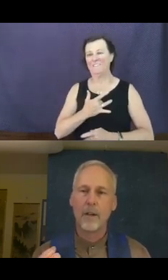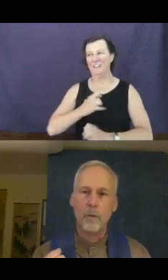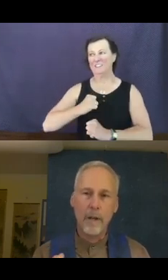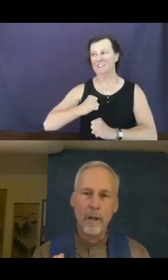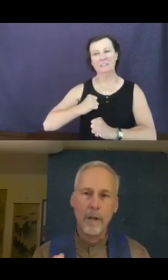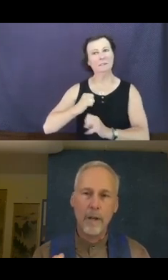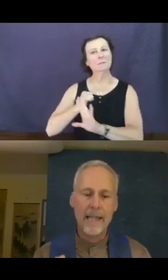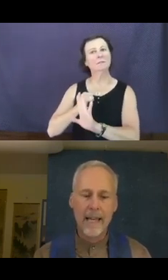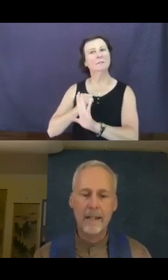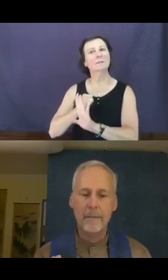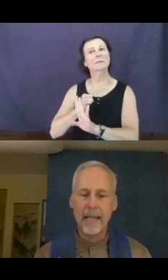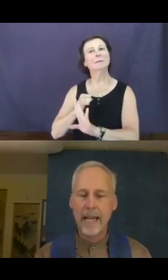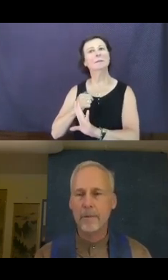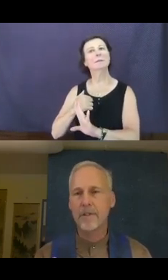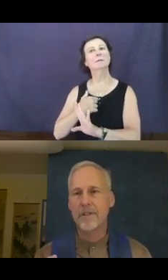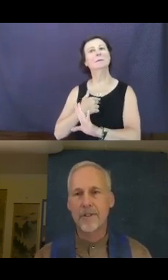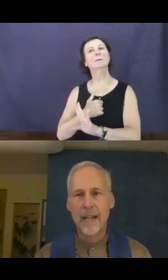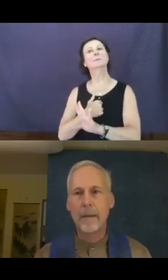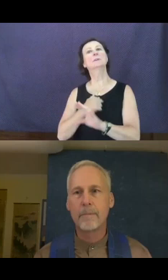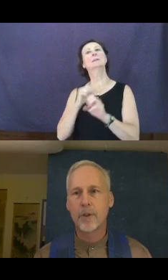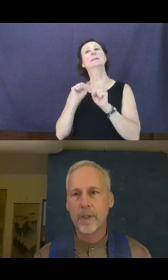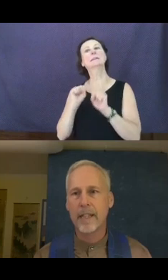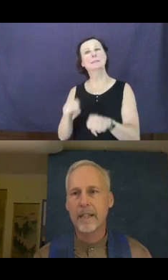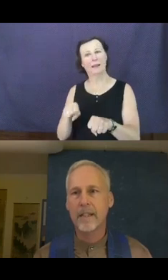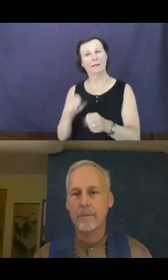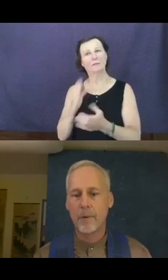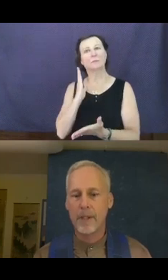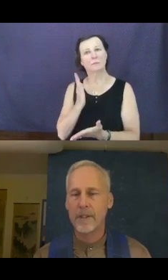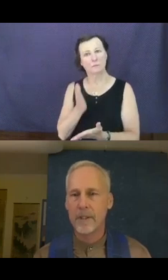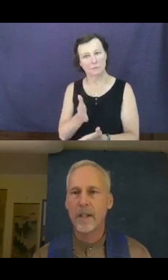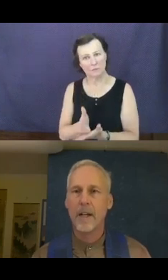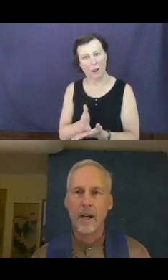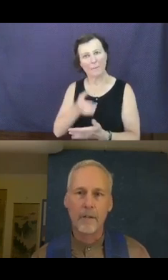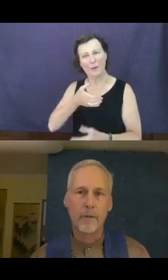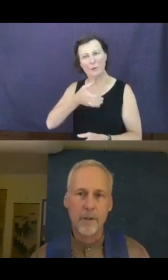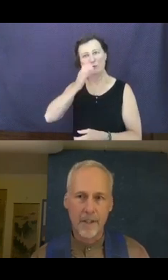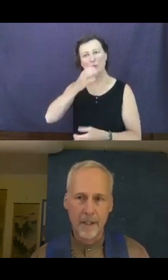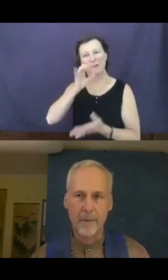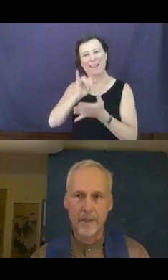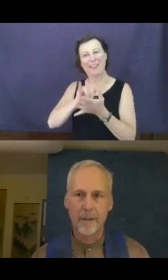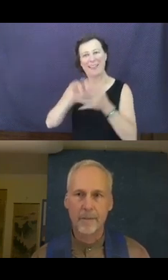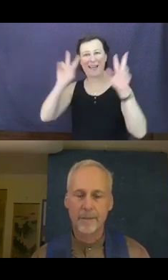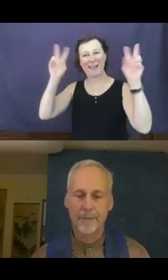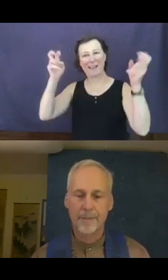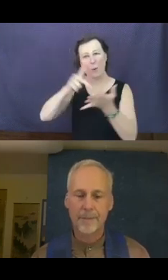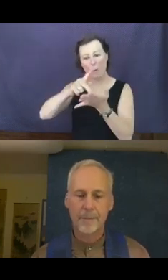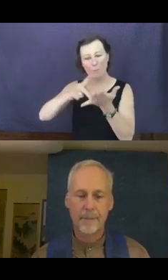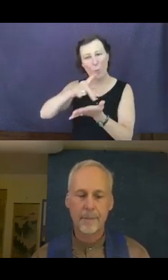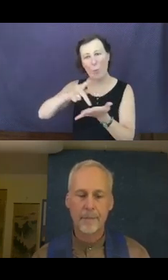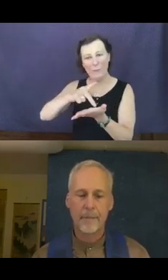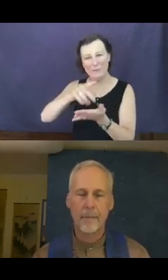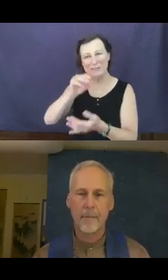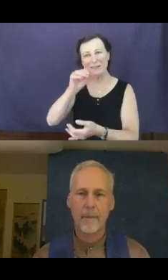we may then be able to stop drinking the poison of resentment.